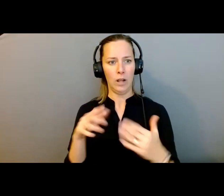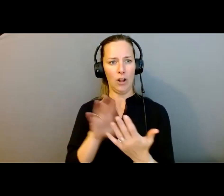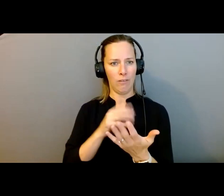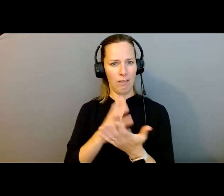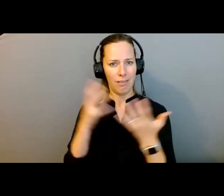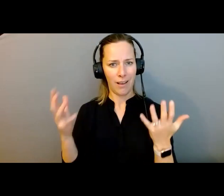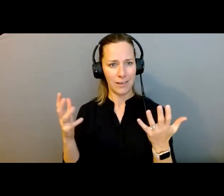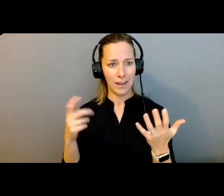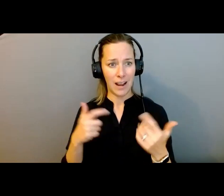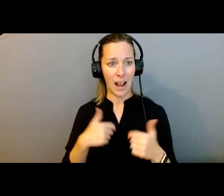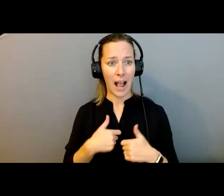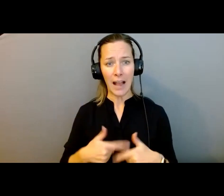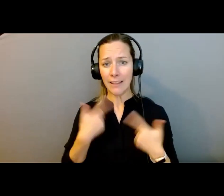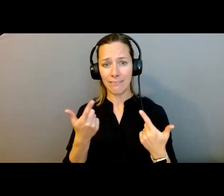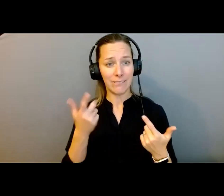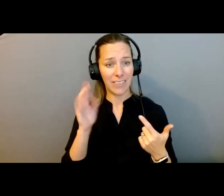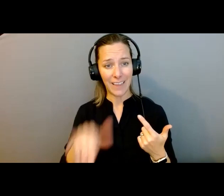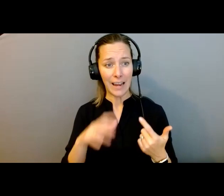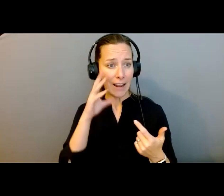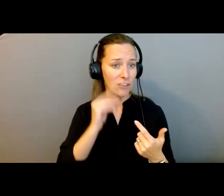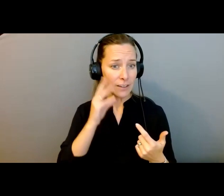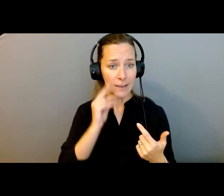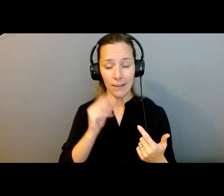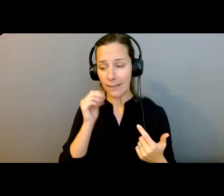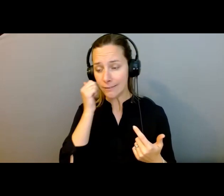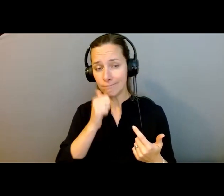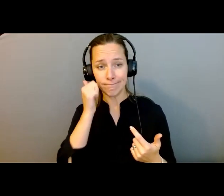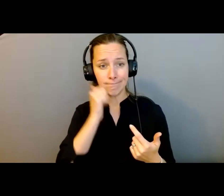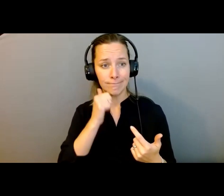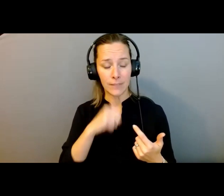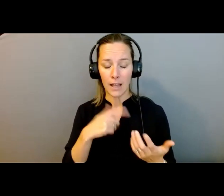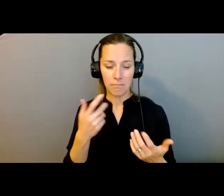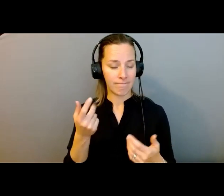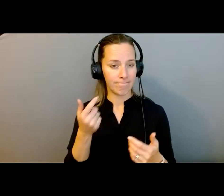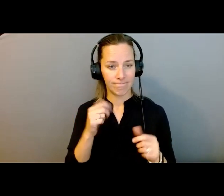I live it every day. I continually get quite annoyed when someone says, “Oh,